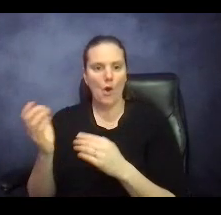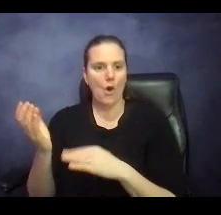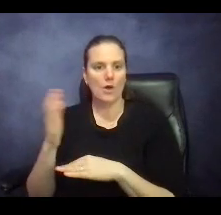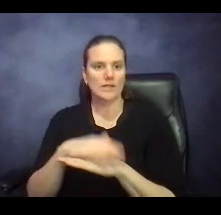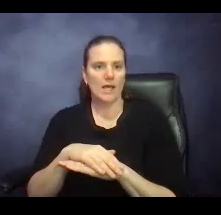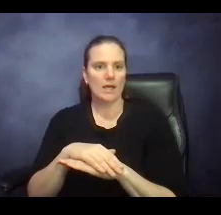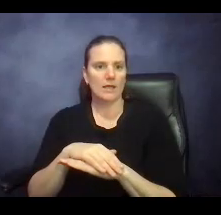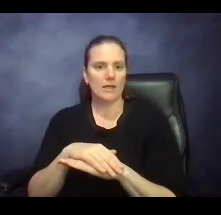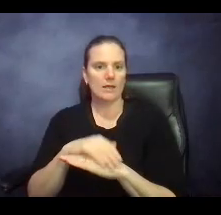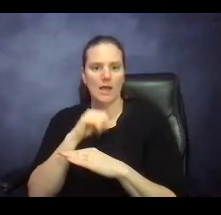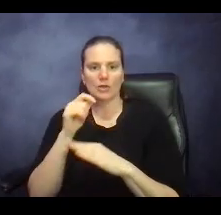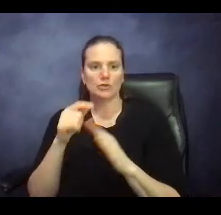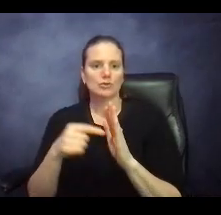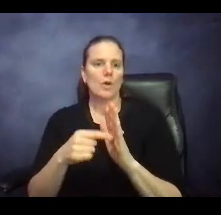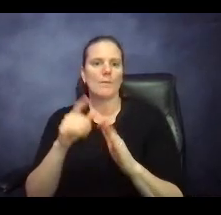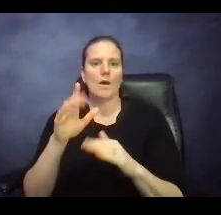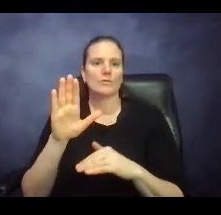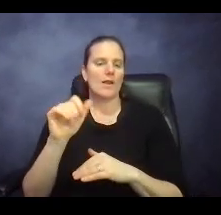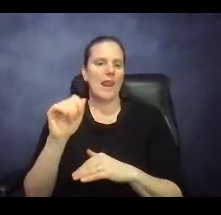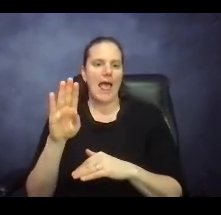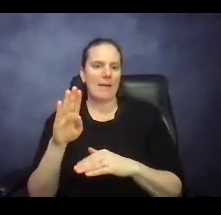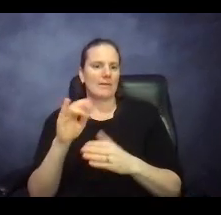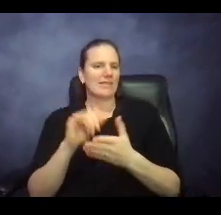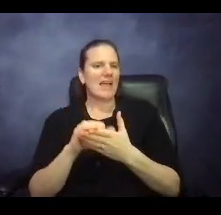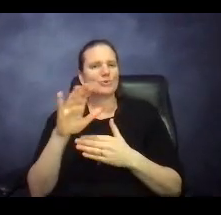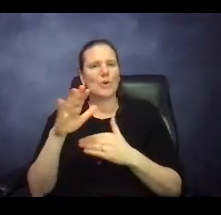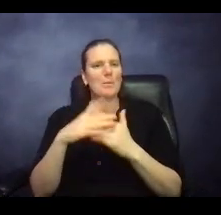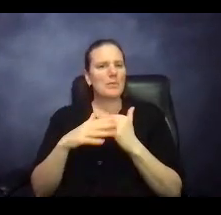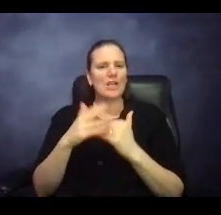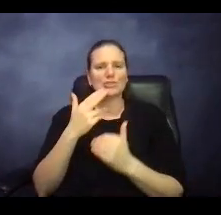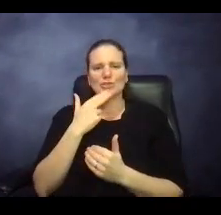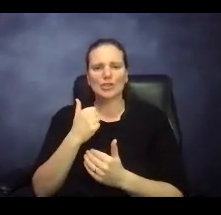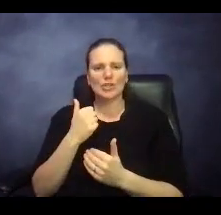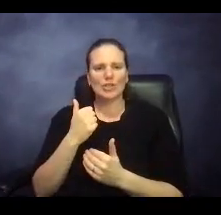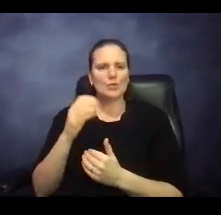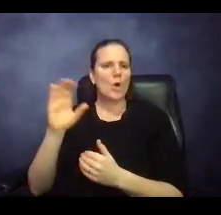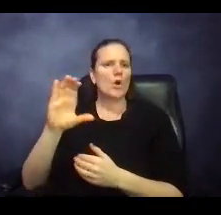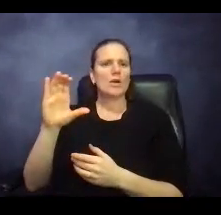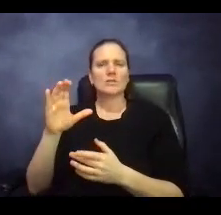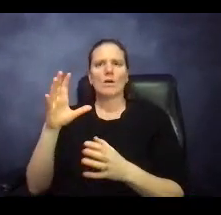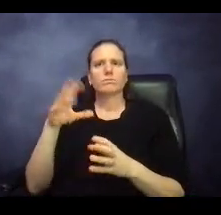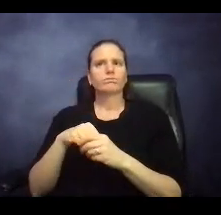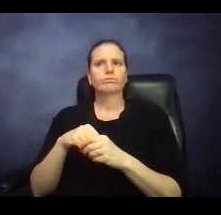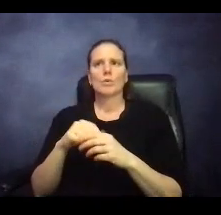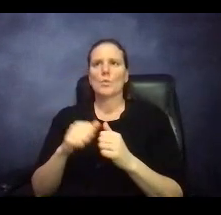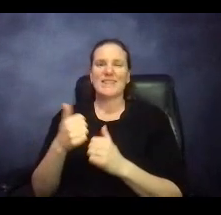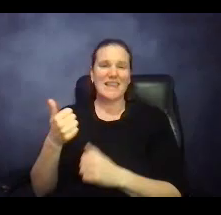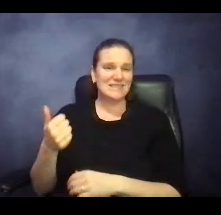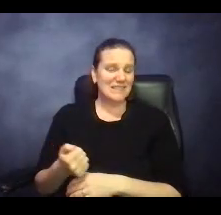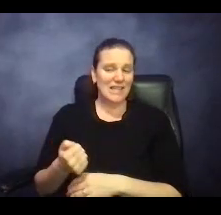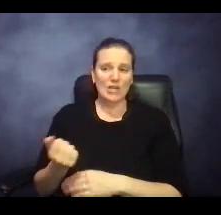labs as like pre-diabetes. This is your blood sugar and your cortisol doing a dance with insulin all day long to try to keep you stable